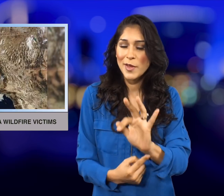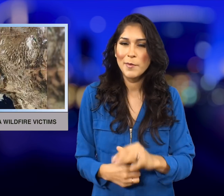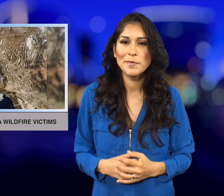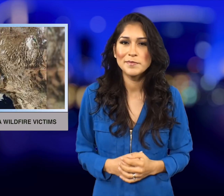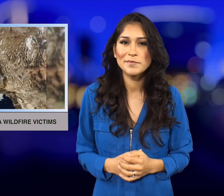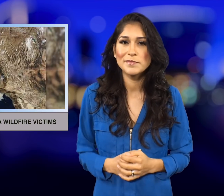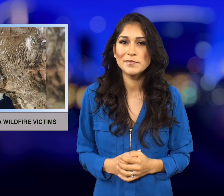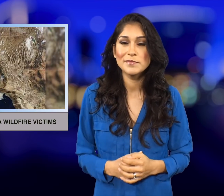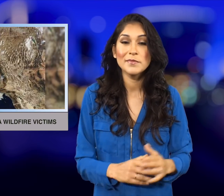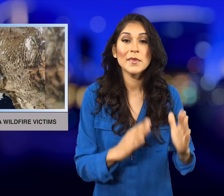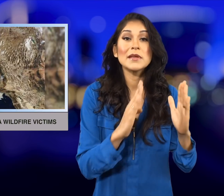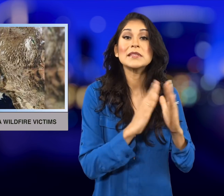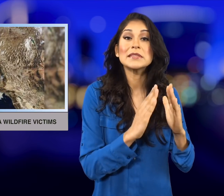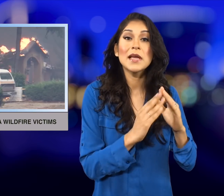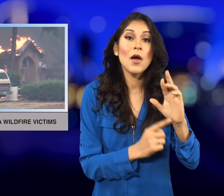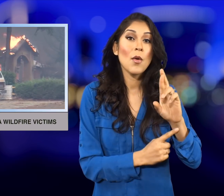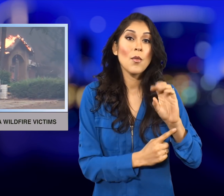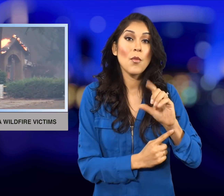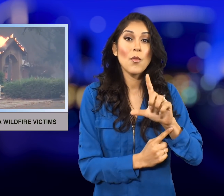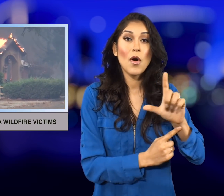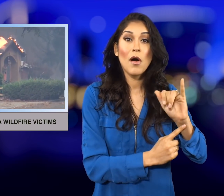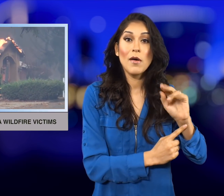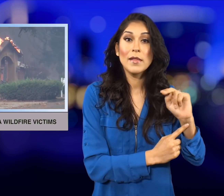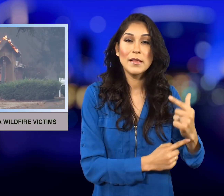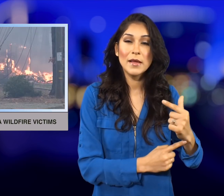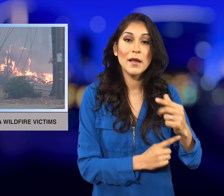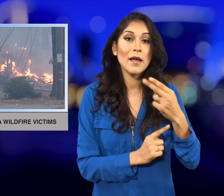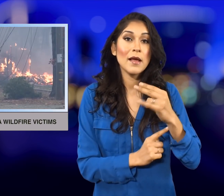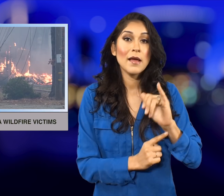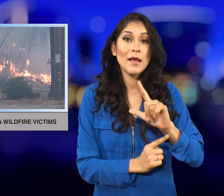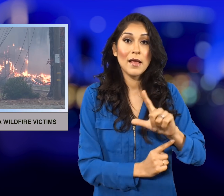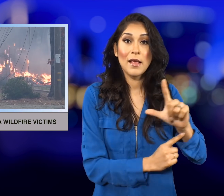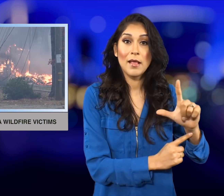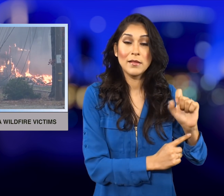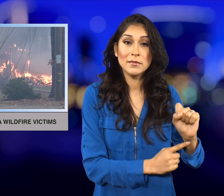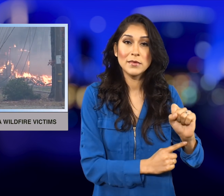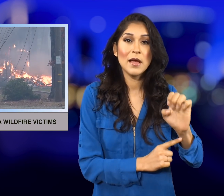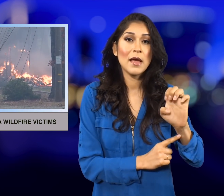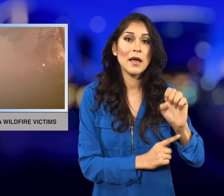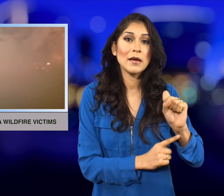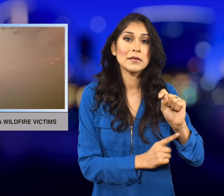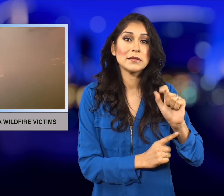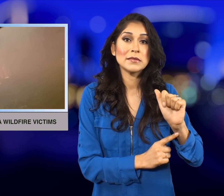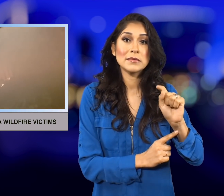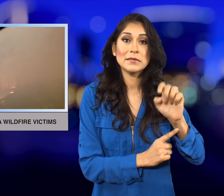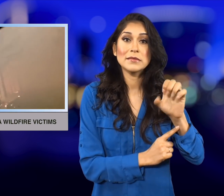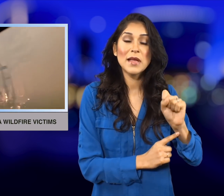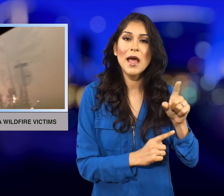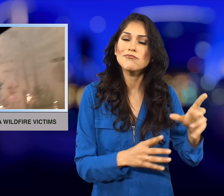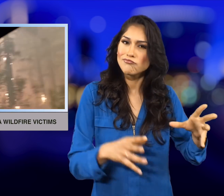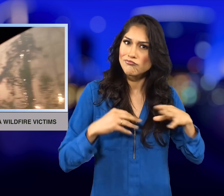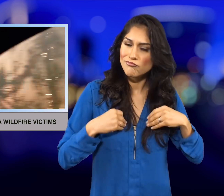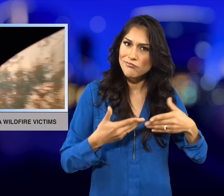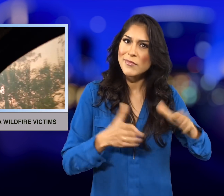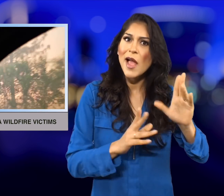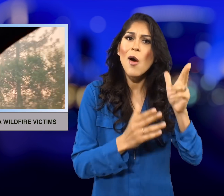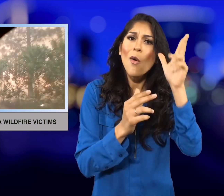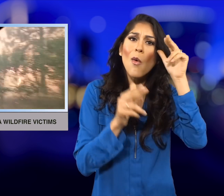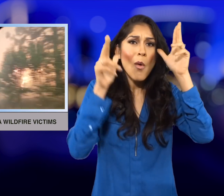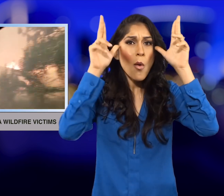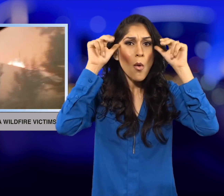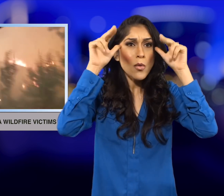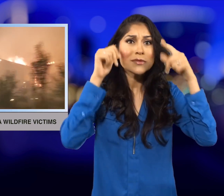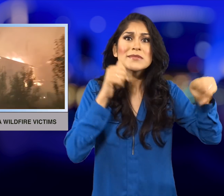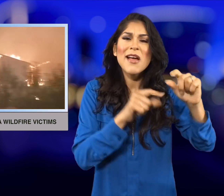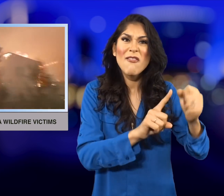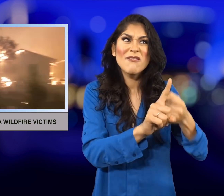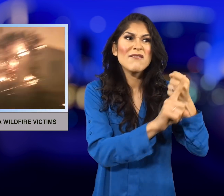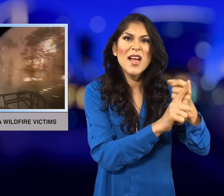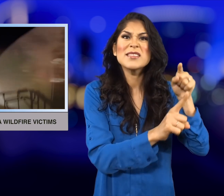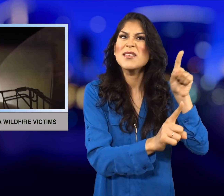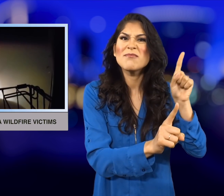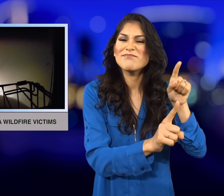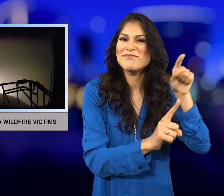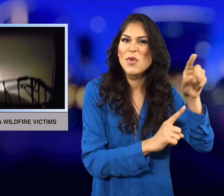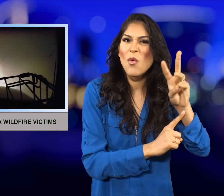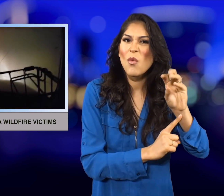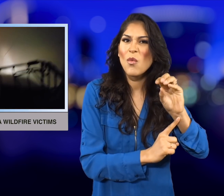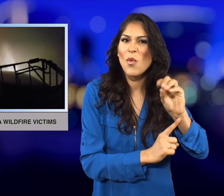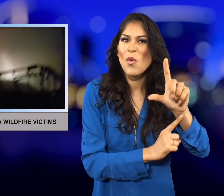The city of Rolling Hills Estates is accepting horses affected by the Woosley fire.